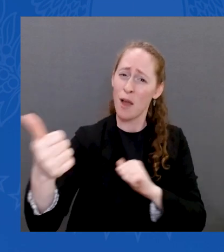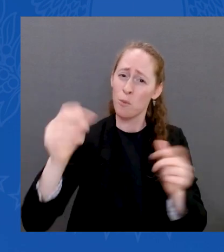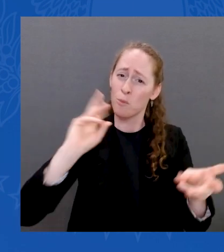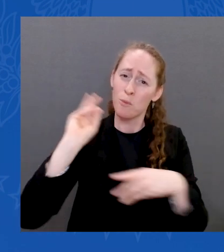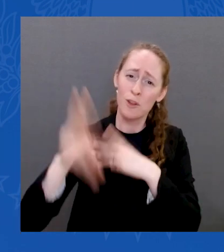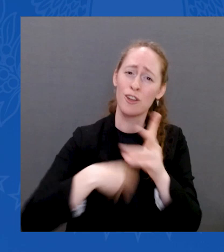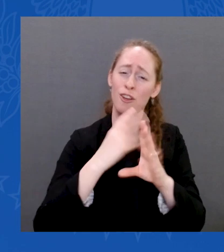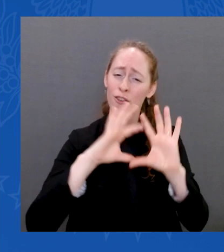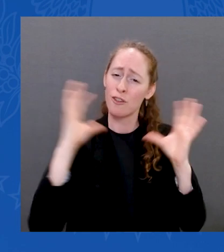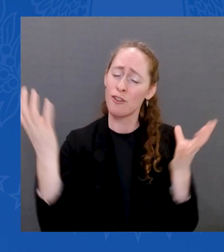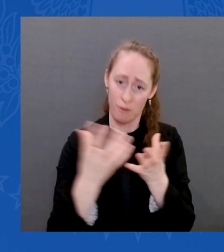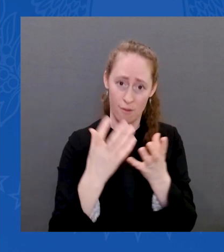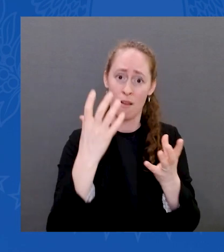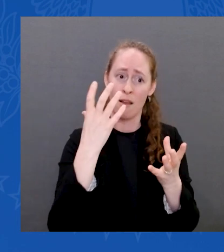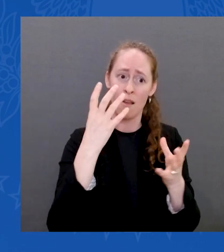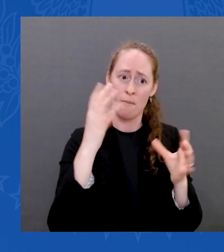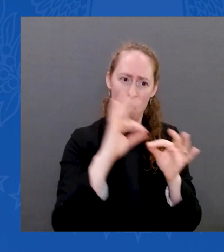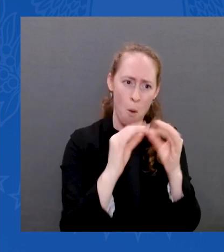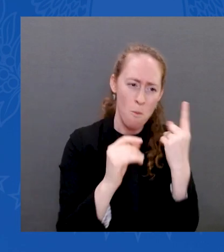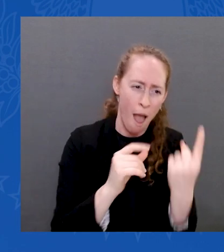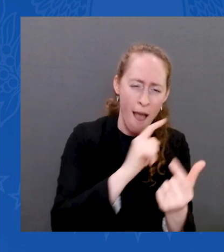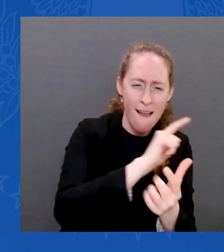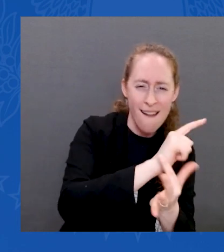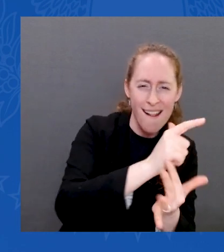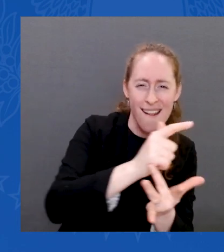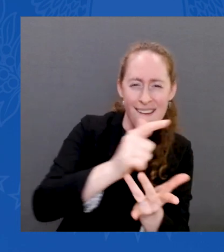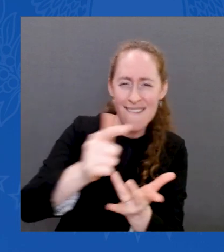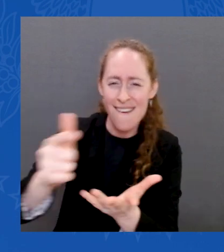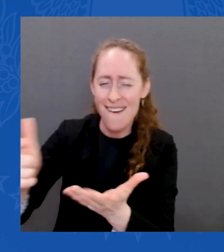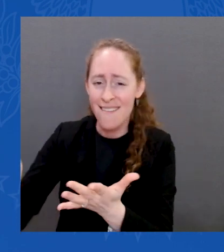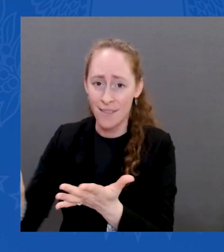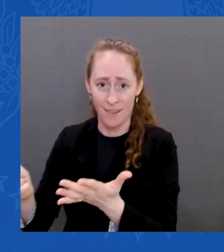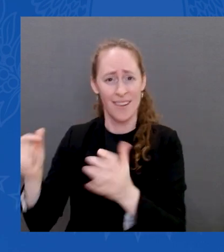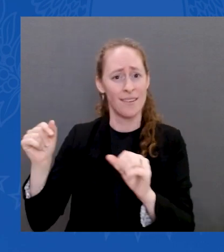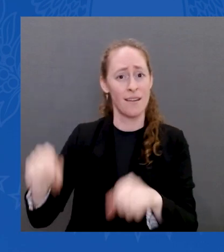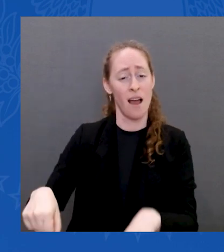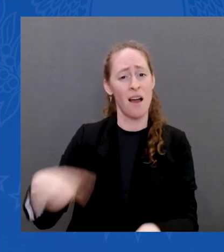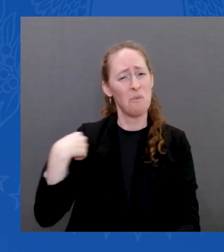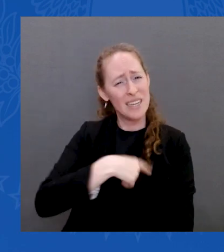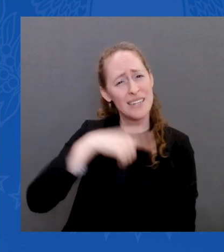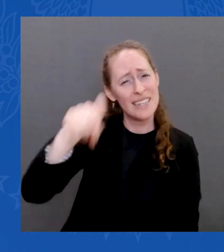And we need you. We need more teachers.